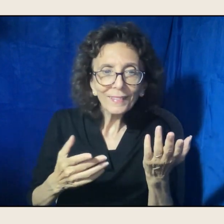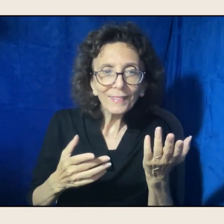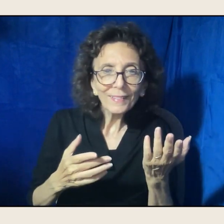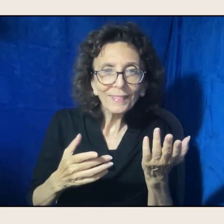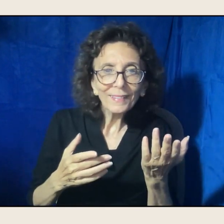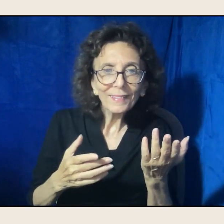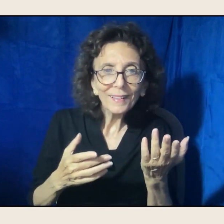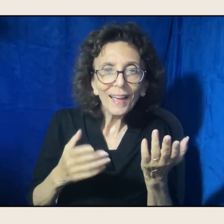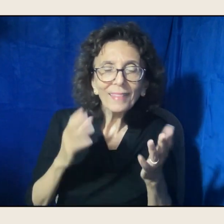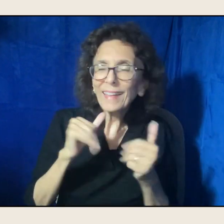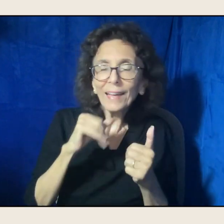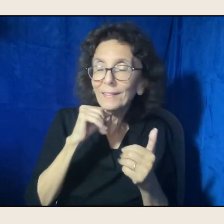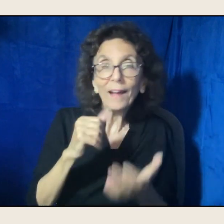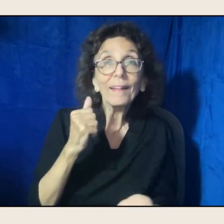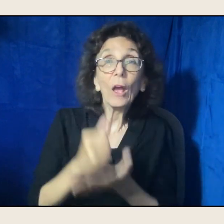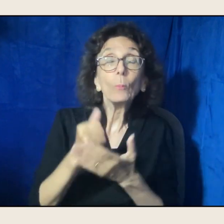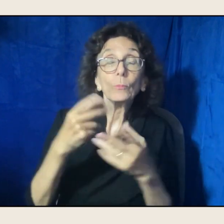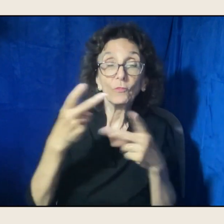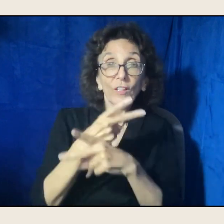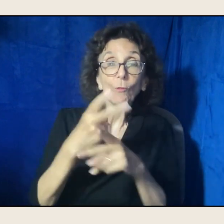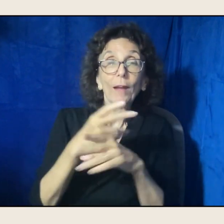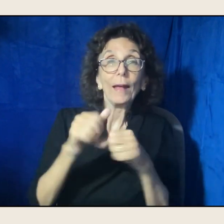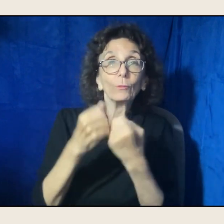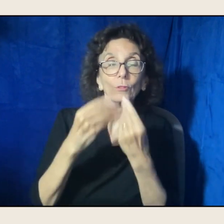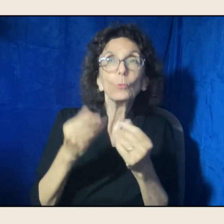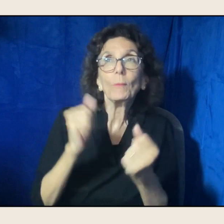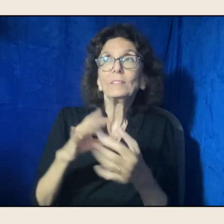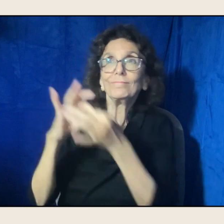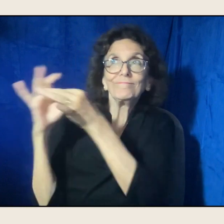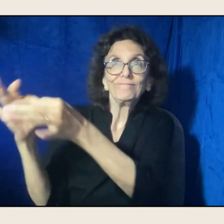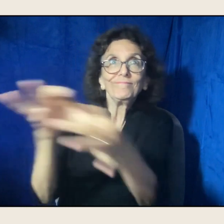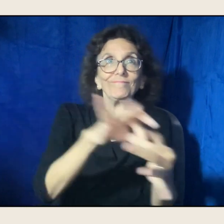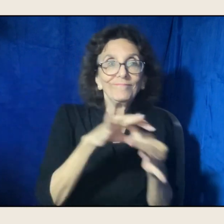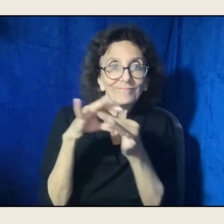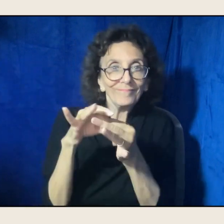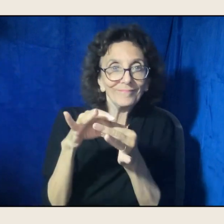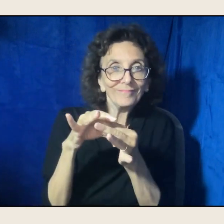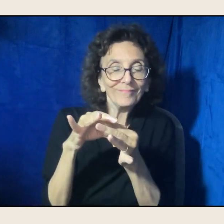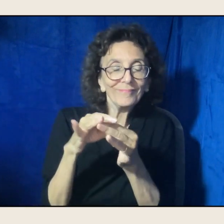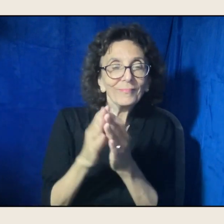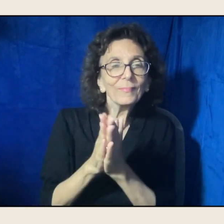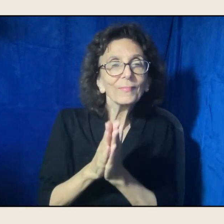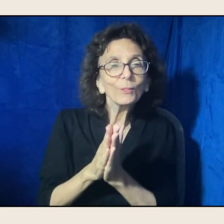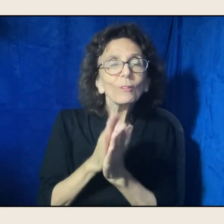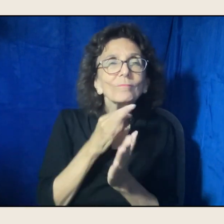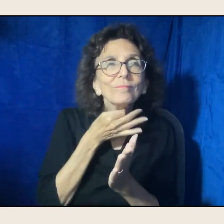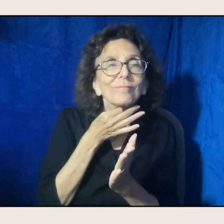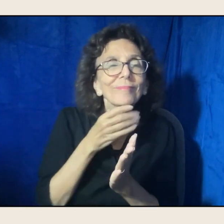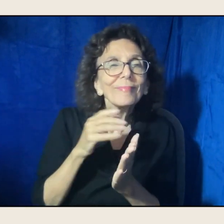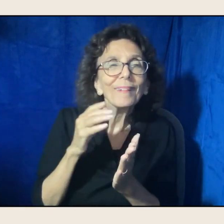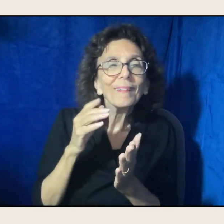So I would love to hear more about intergenerational exchange,